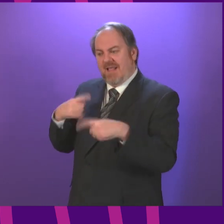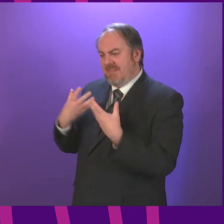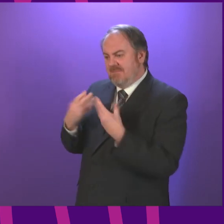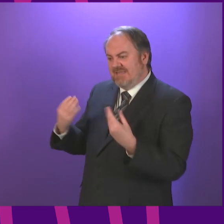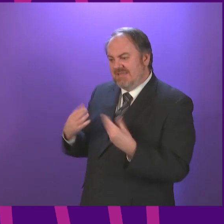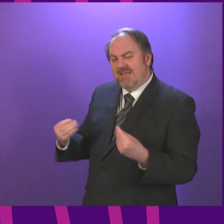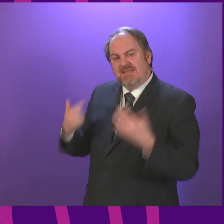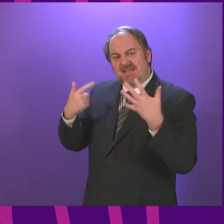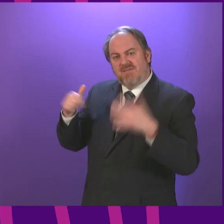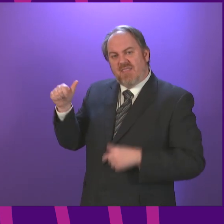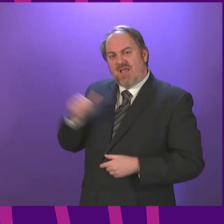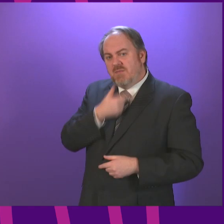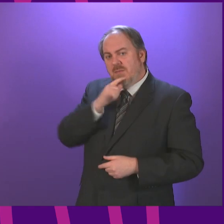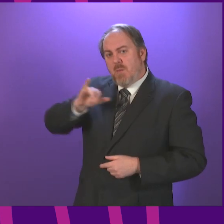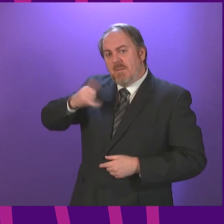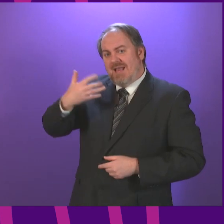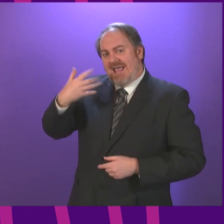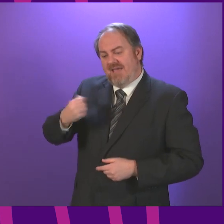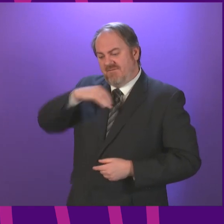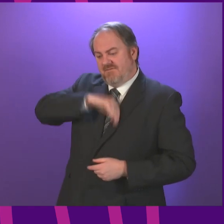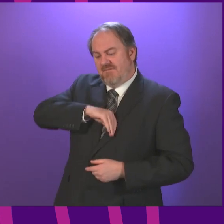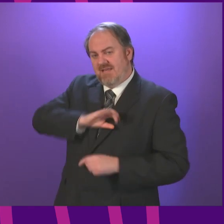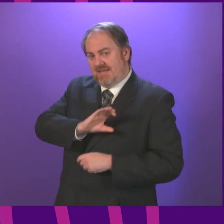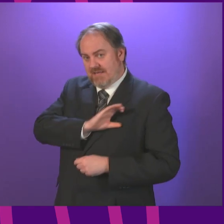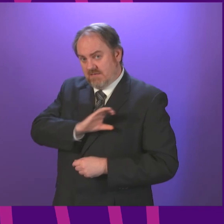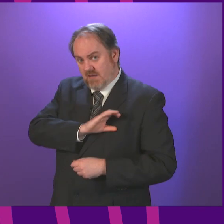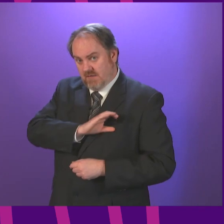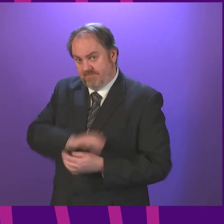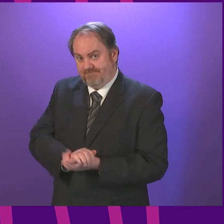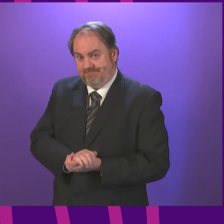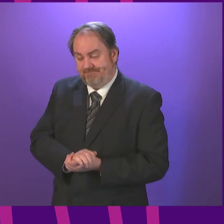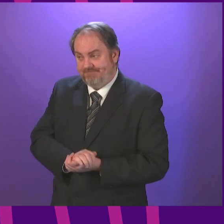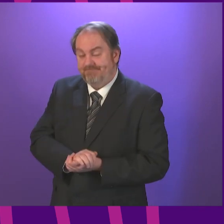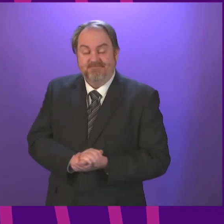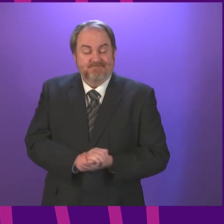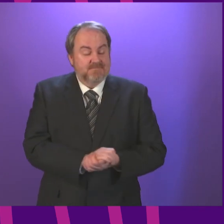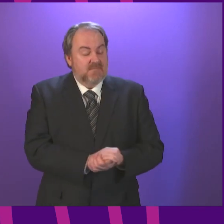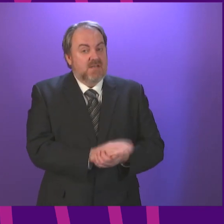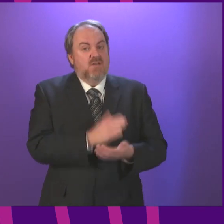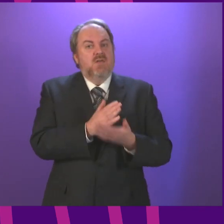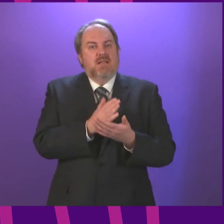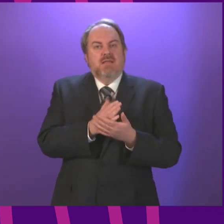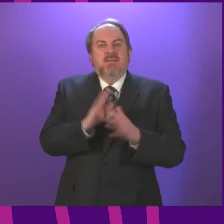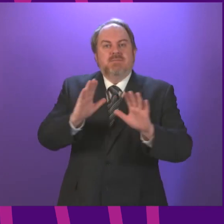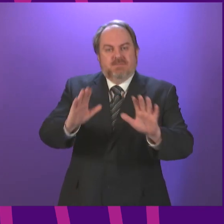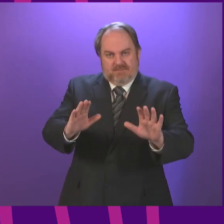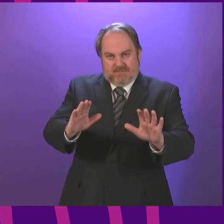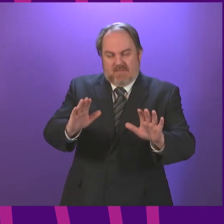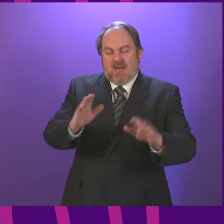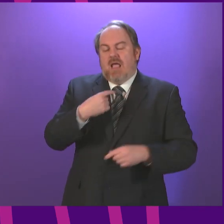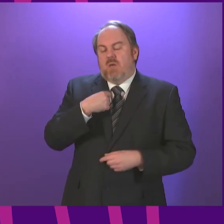The First Minister (Nicola Sturgeon): I say this not—and please take this sincerely—as